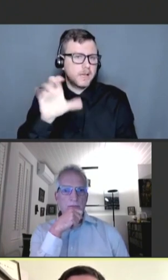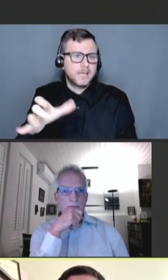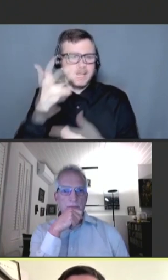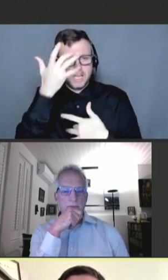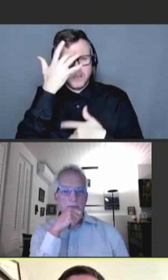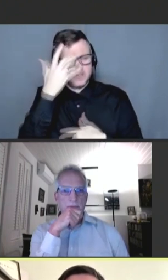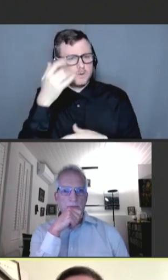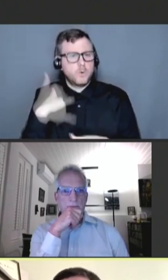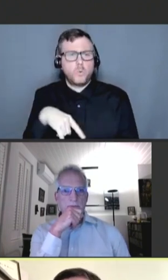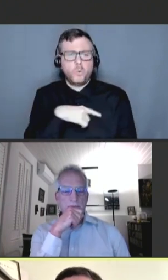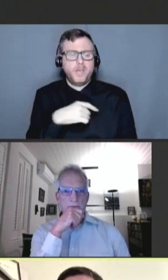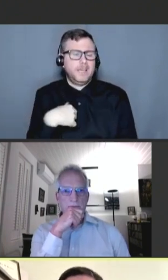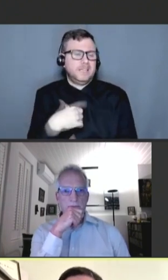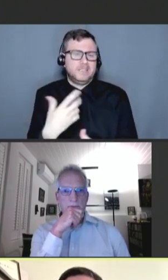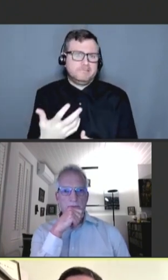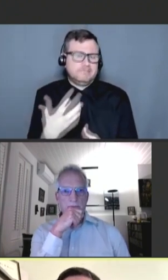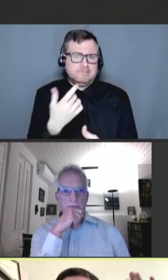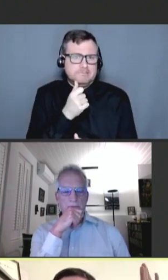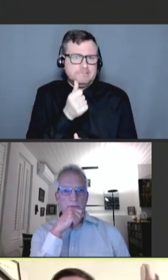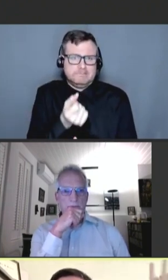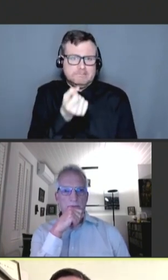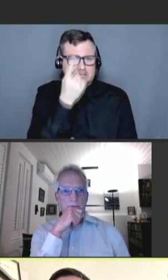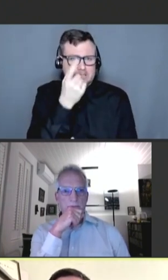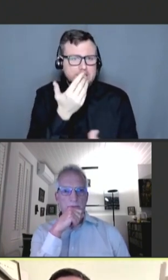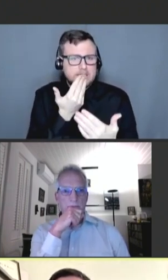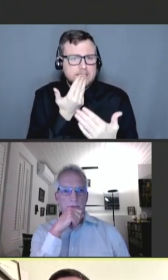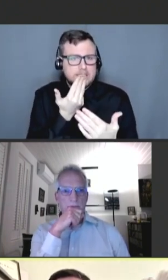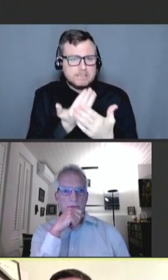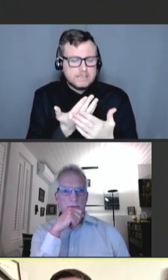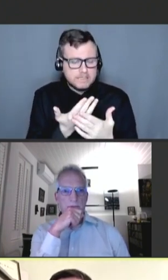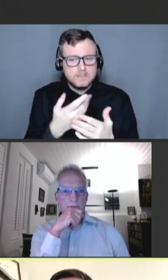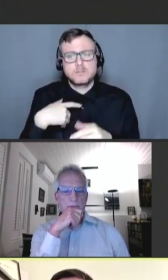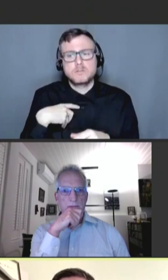at the moment. And in my view, we've ignored this for a long, long time -- for decades.